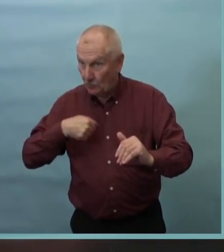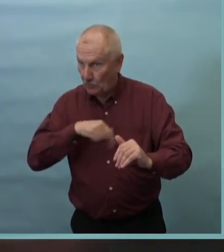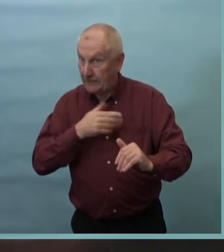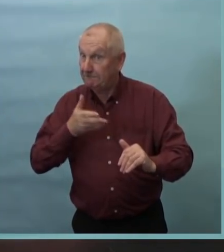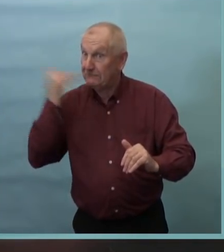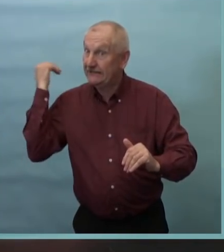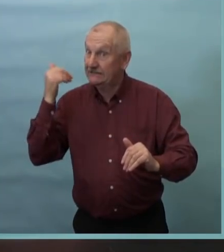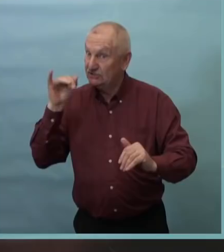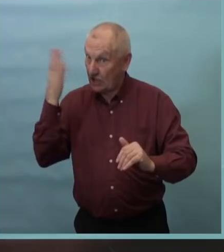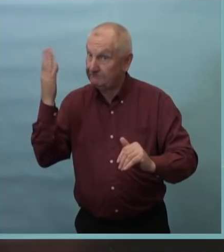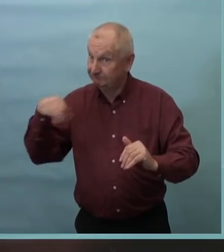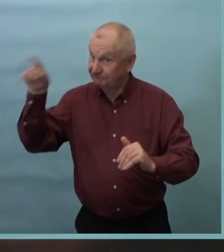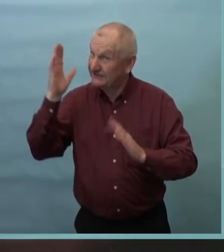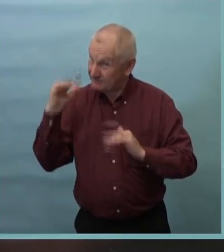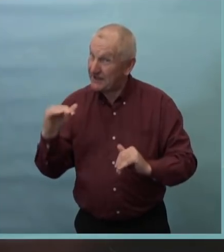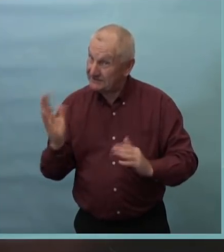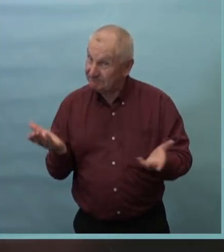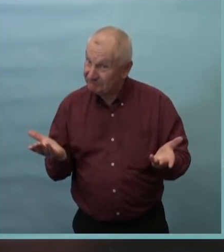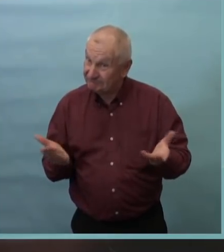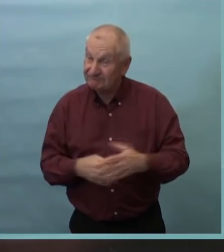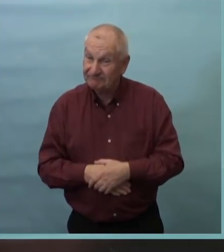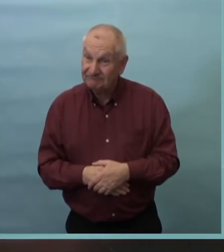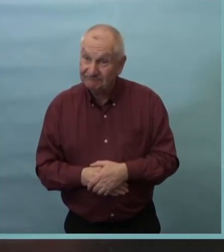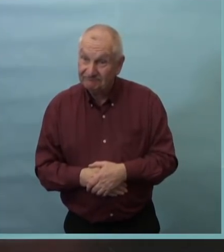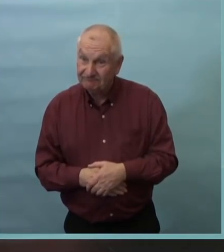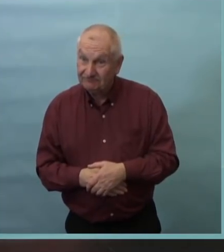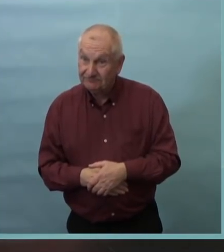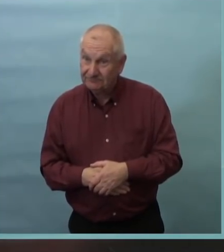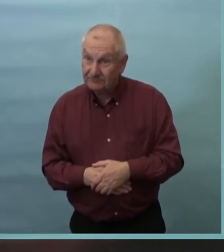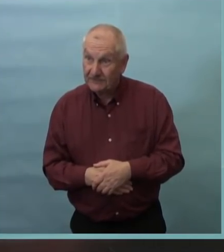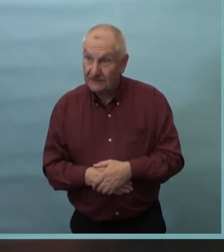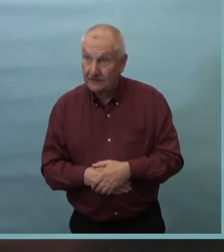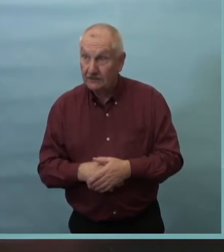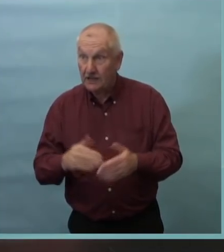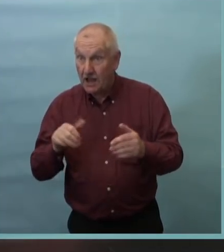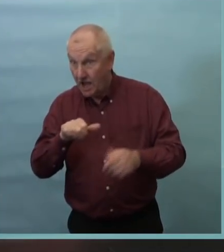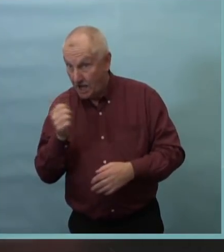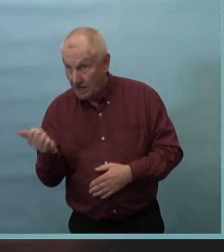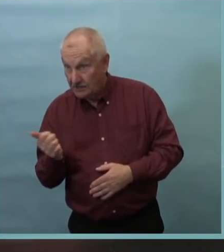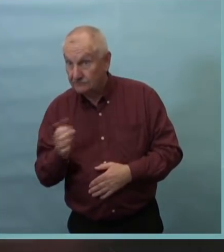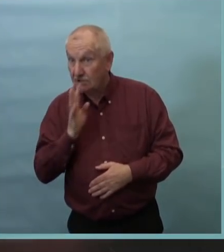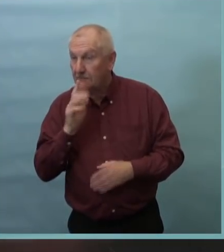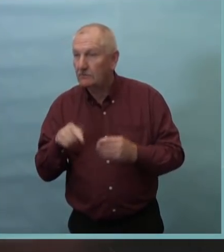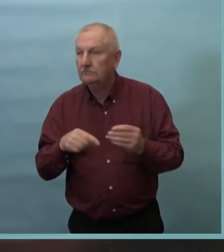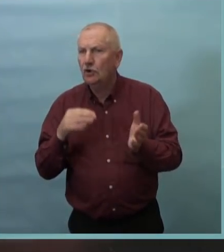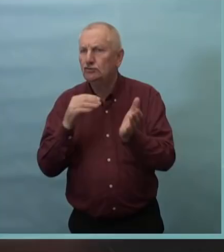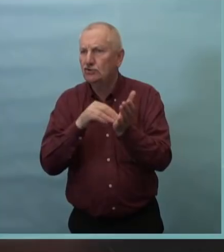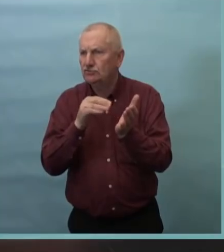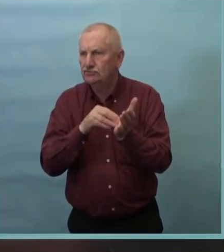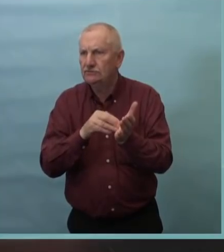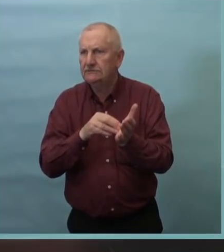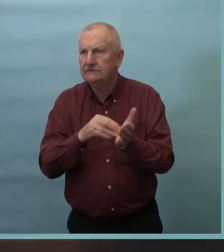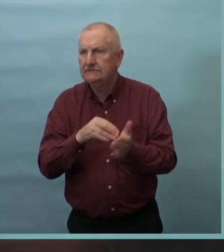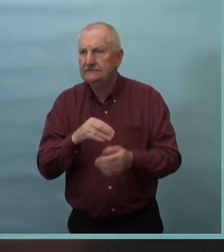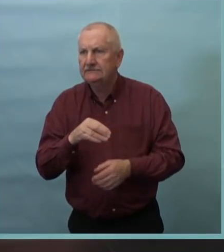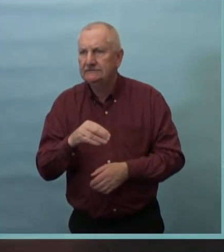I just wanted to discuss was physician tariffs so we have looked at how we